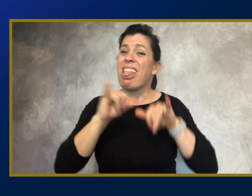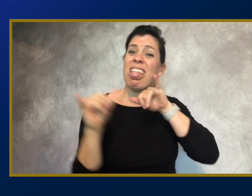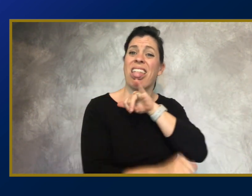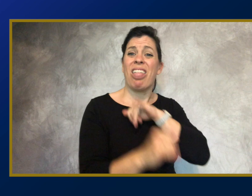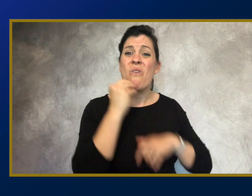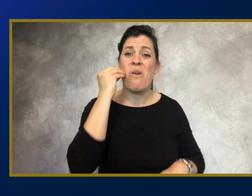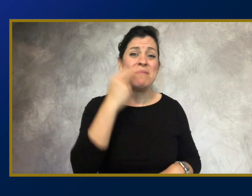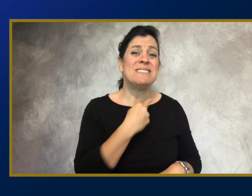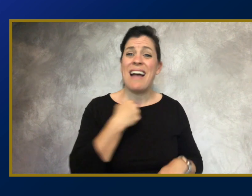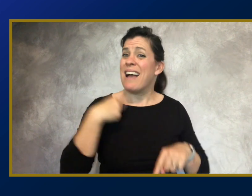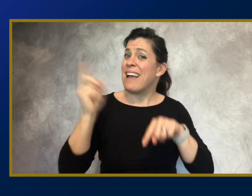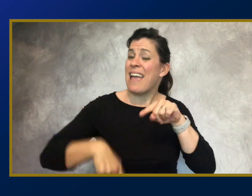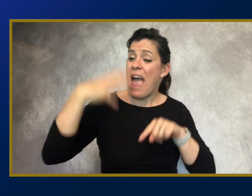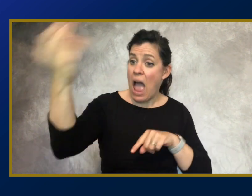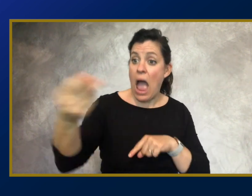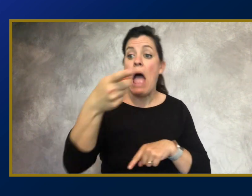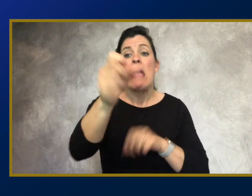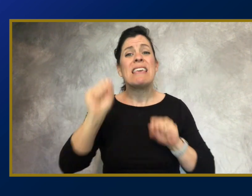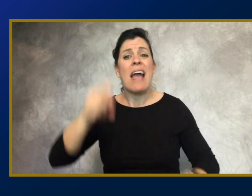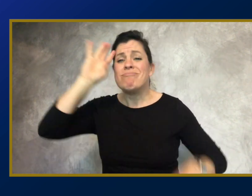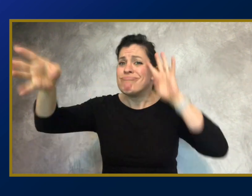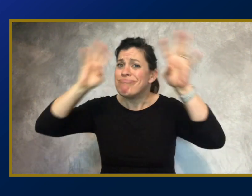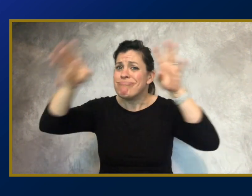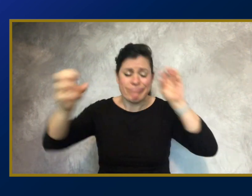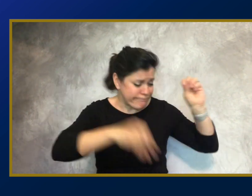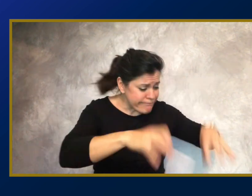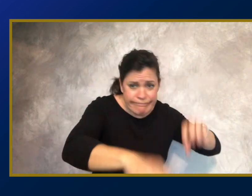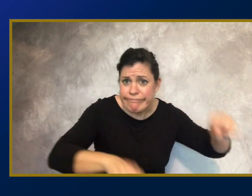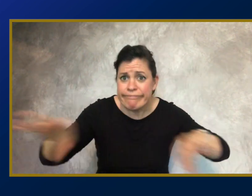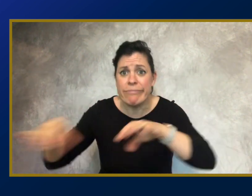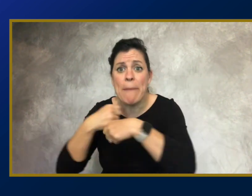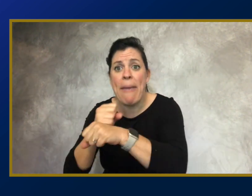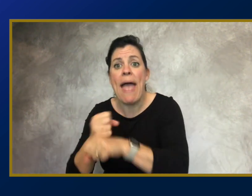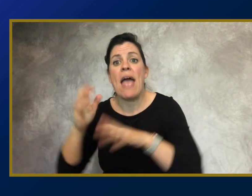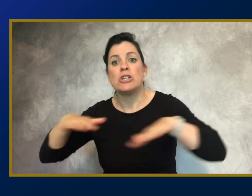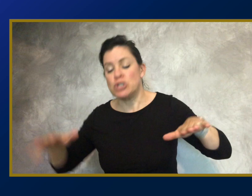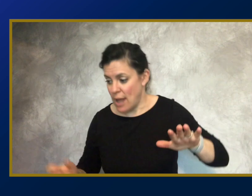steps. Go up and get something at the top of the steps. Come down. Jump over three pillows. Just